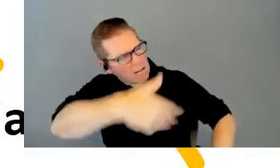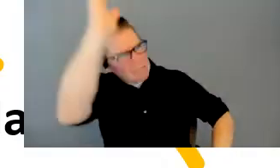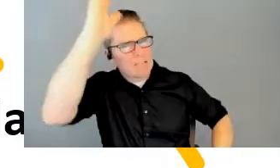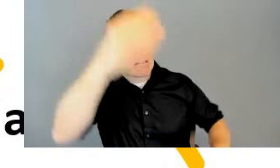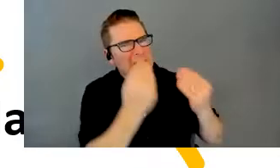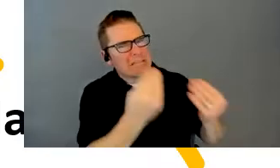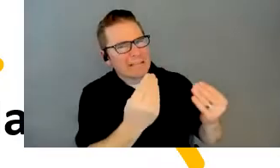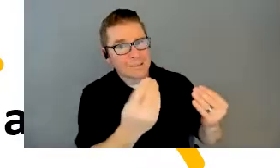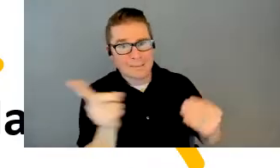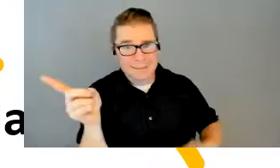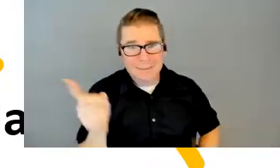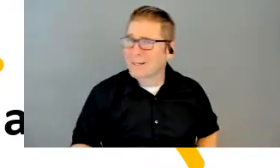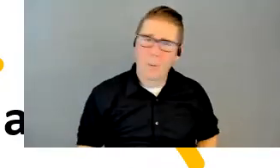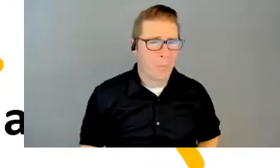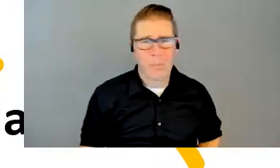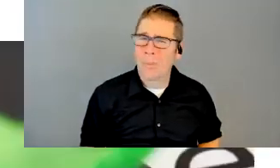we need to look at ourselves